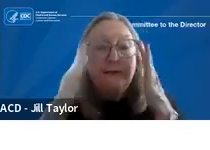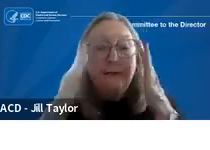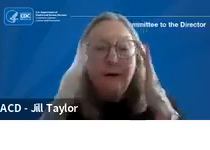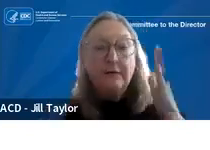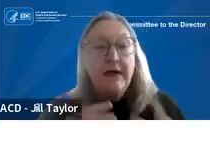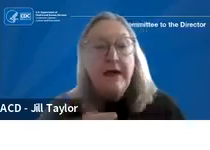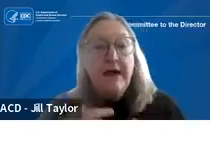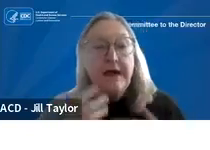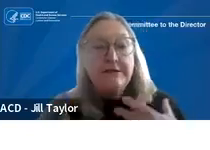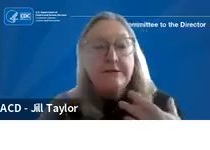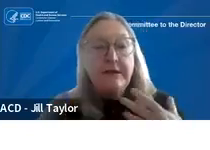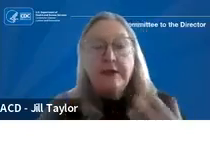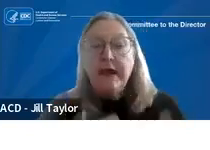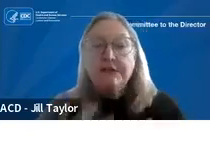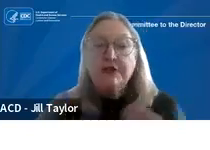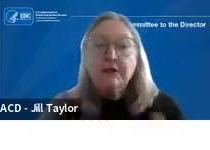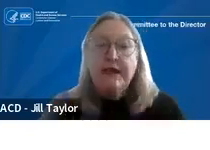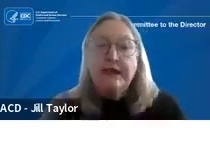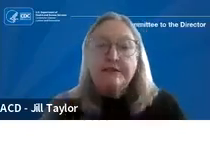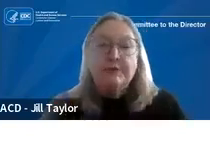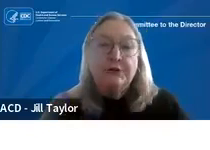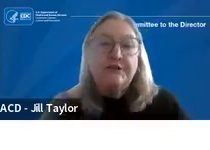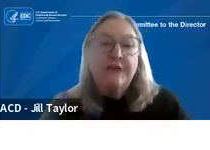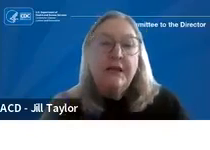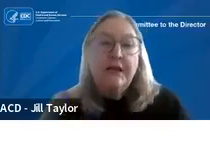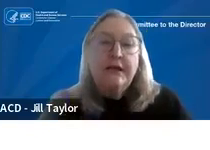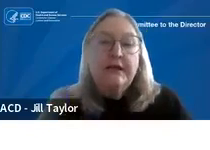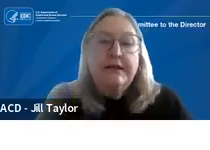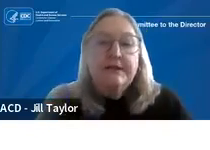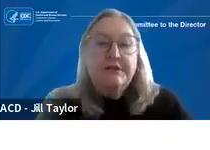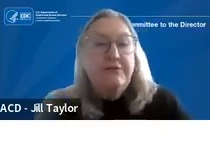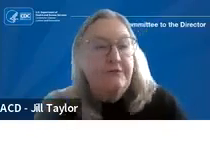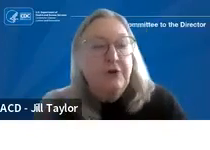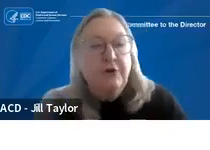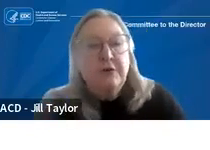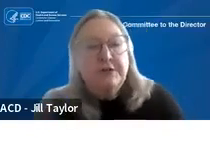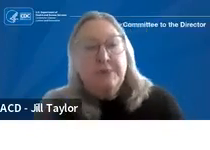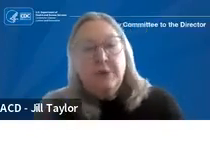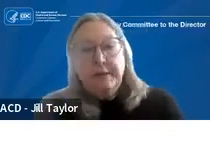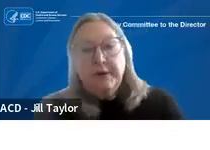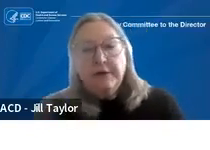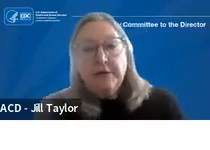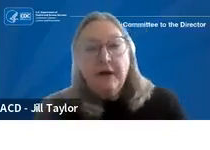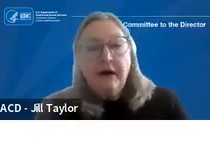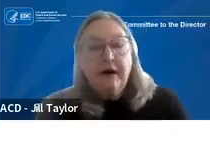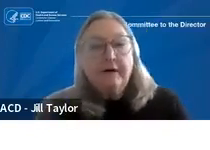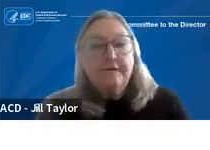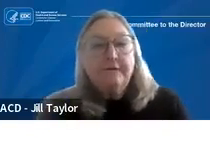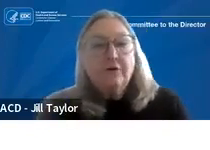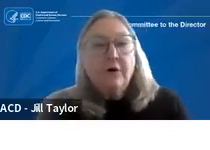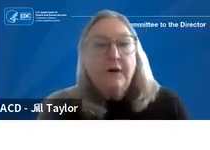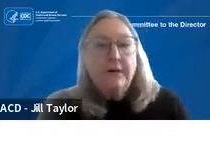and involve external experts in its review and deployment